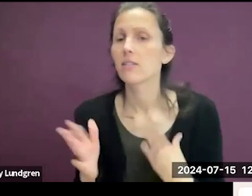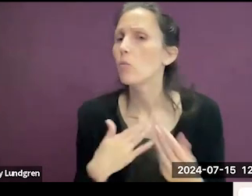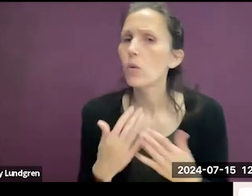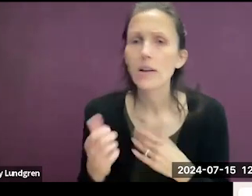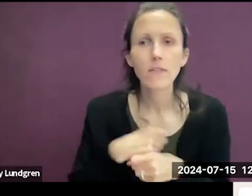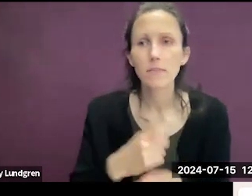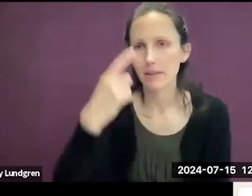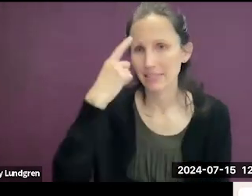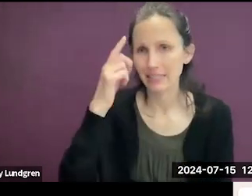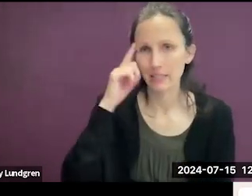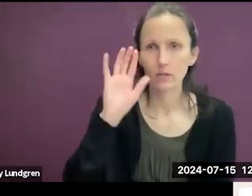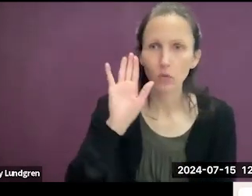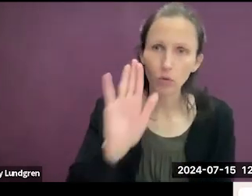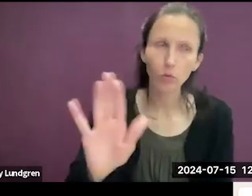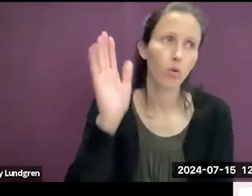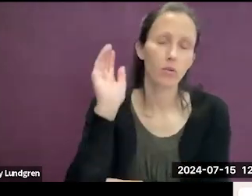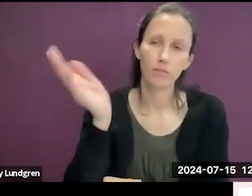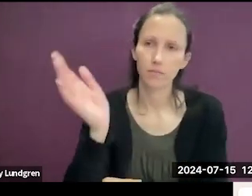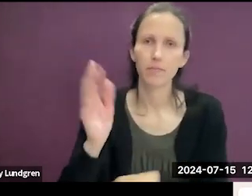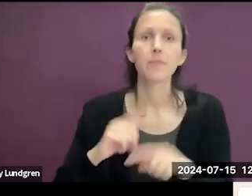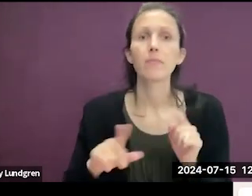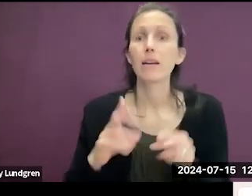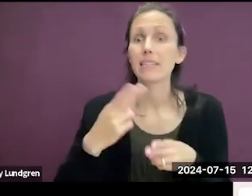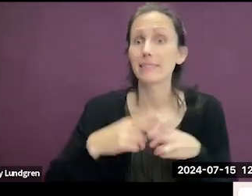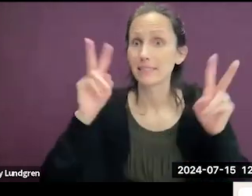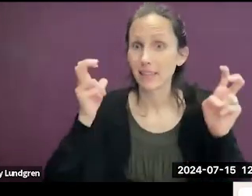for your specific presentation, but title always comes first.